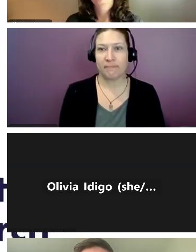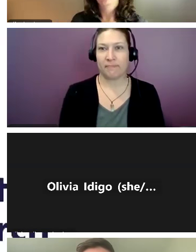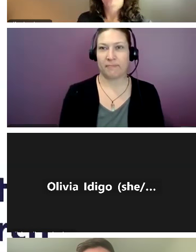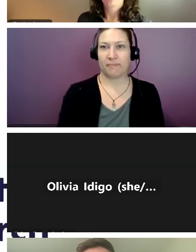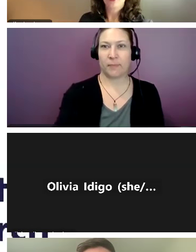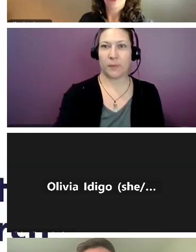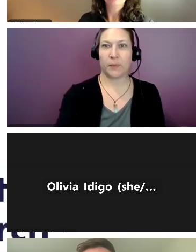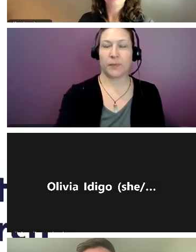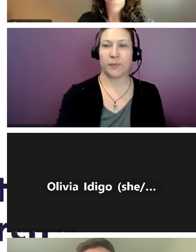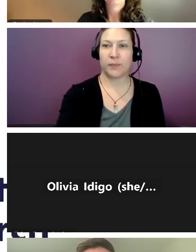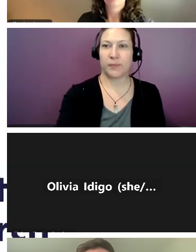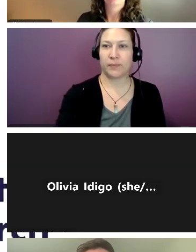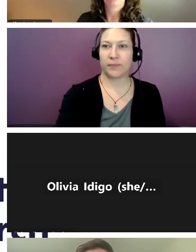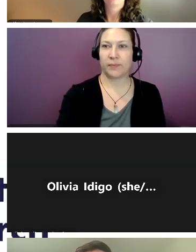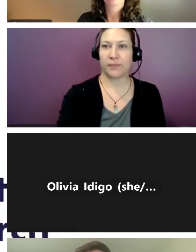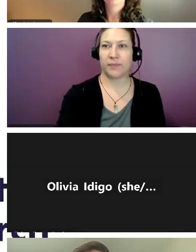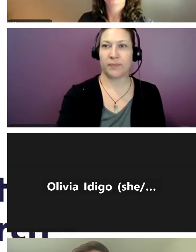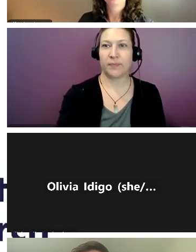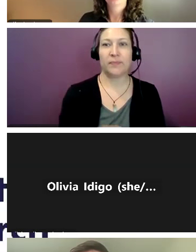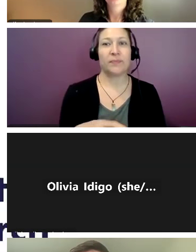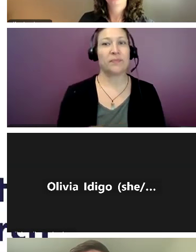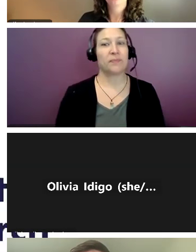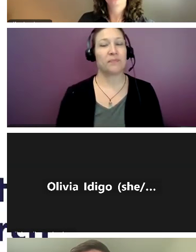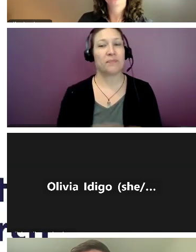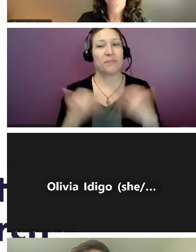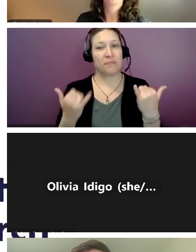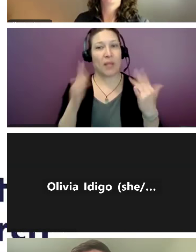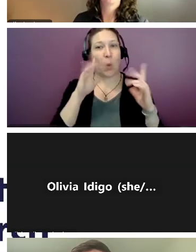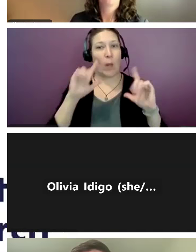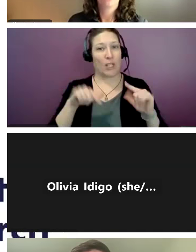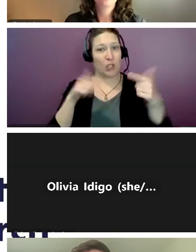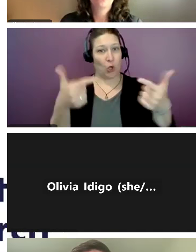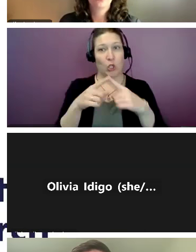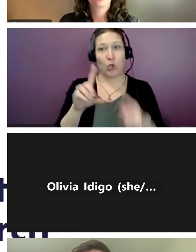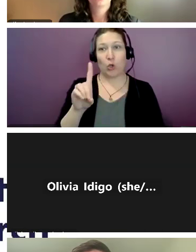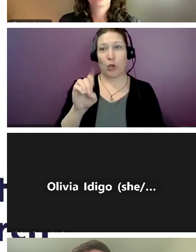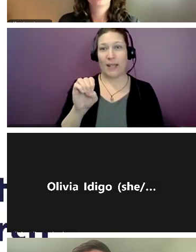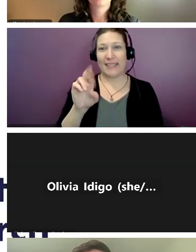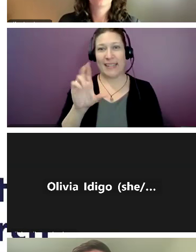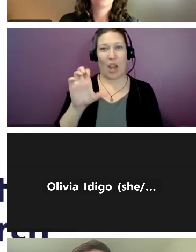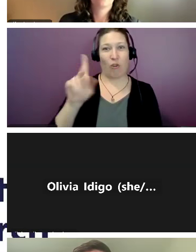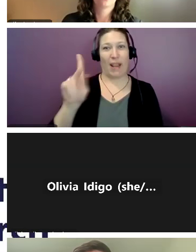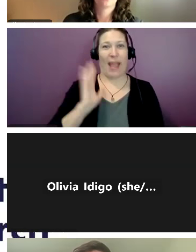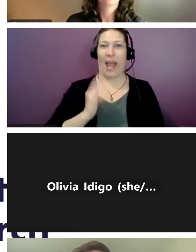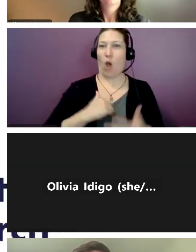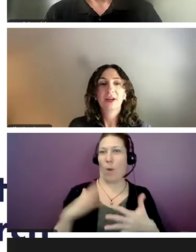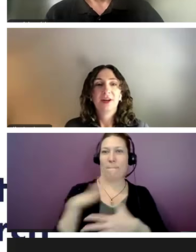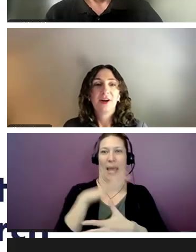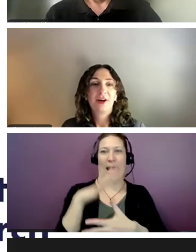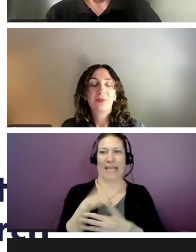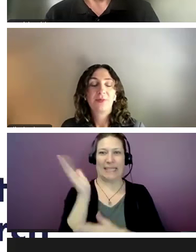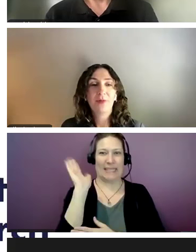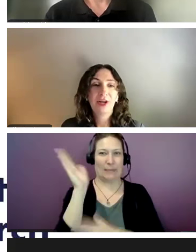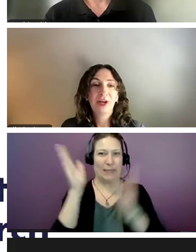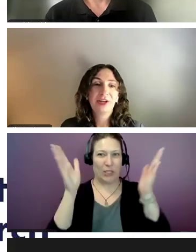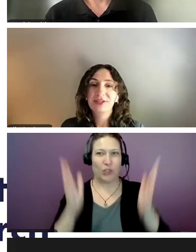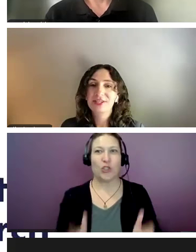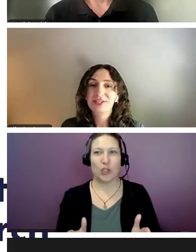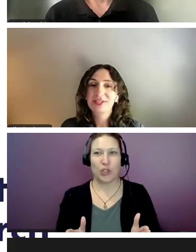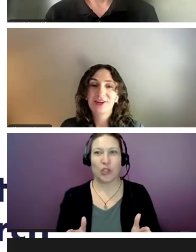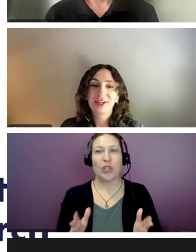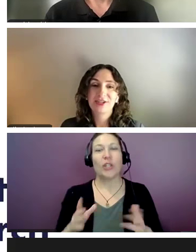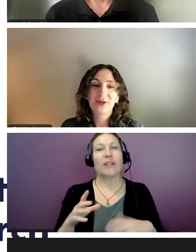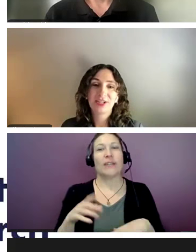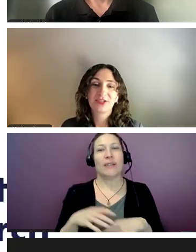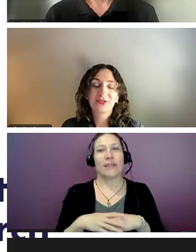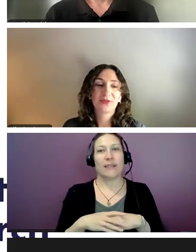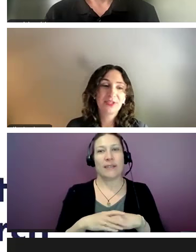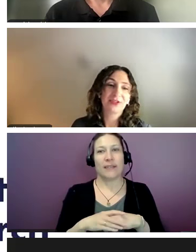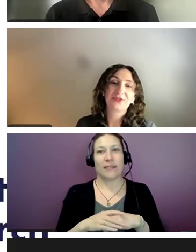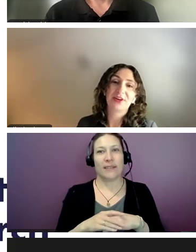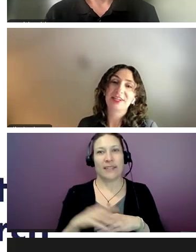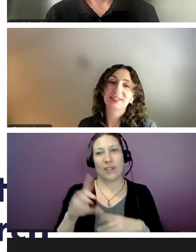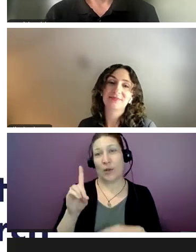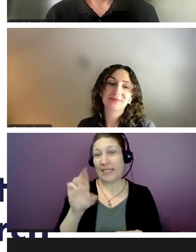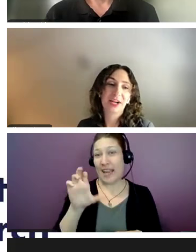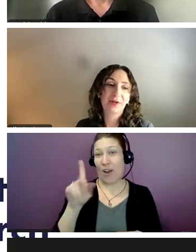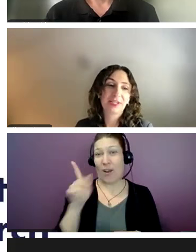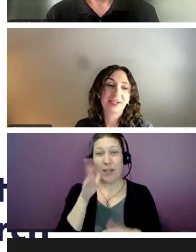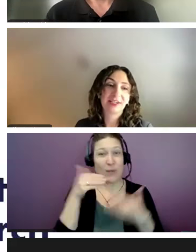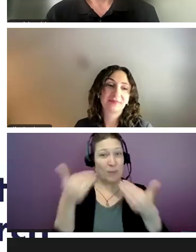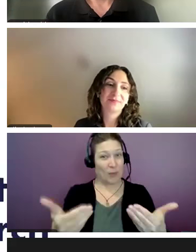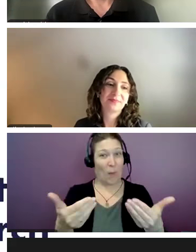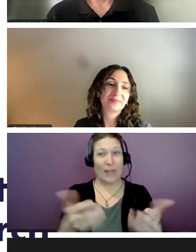And with that, I will turn it over to the main event. Which is, our our primary investigator, Derrick, to walk us through the research findings. Take it away, Derrick.